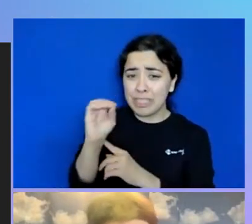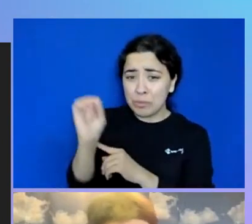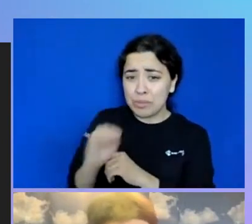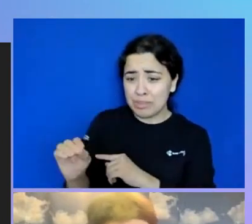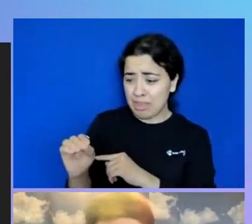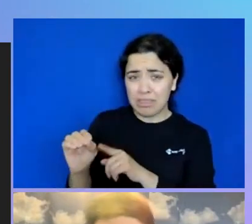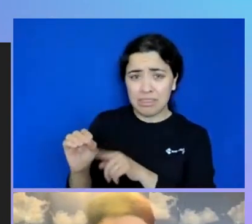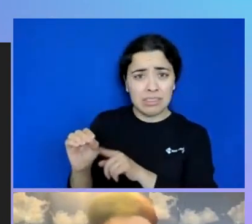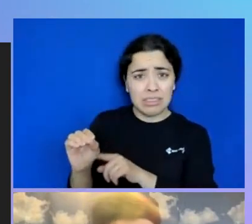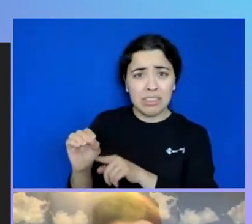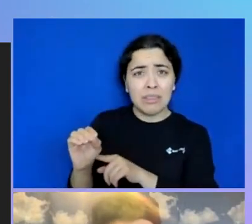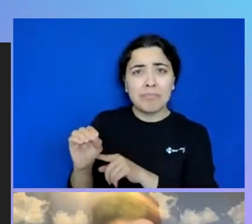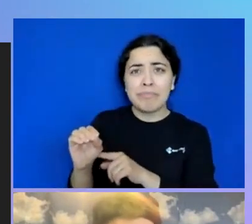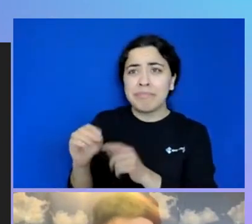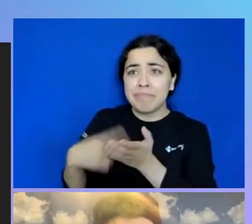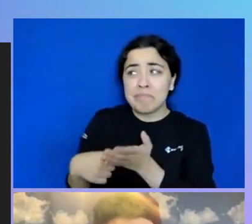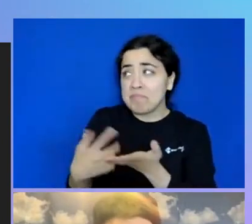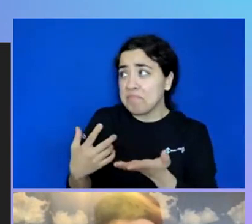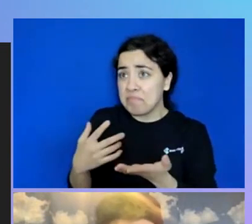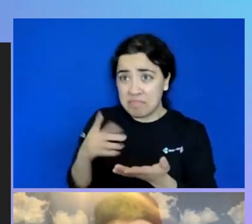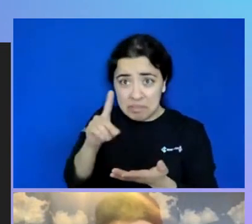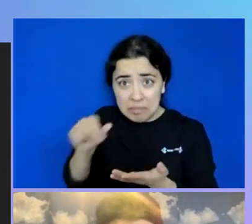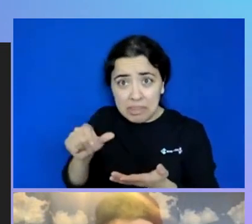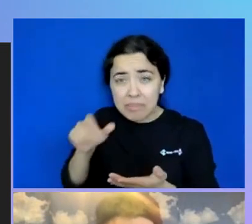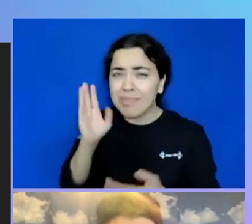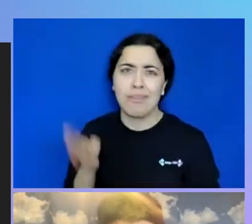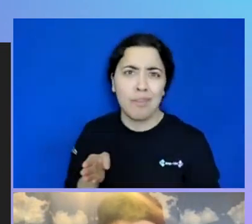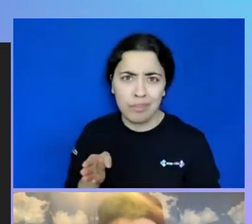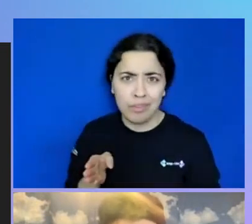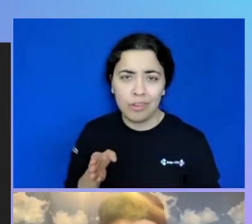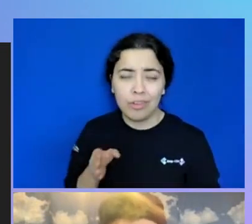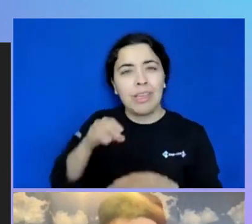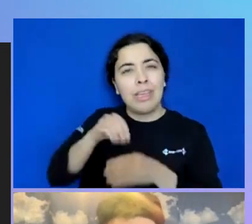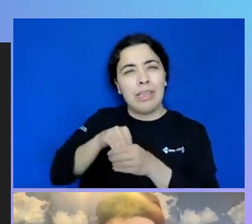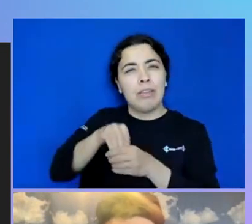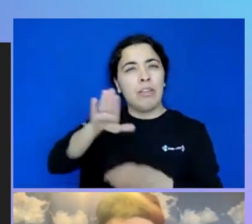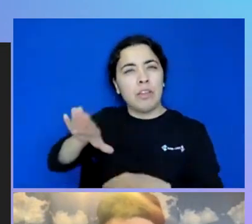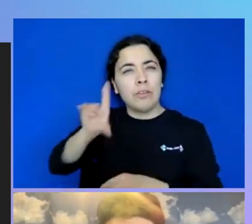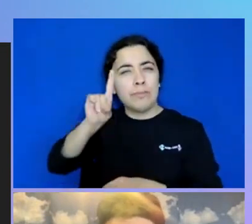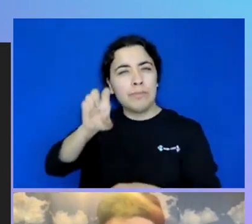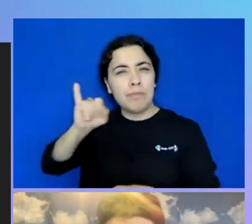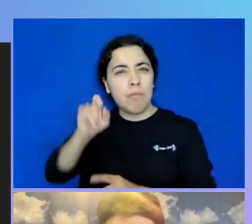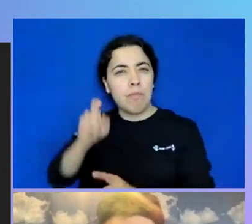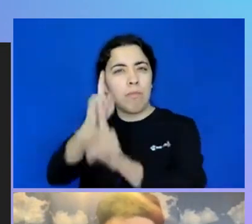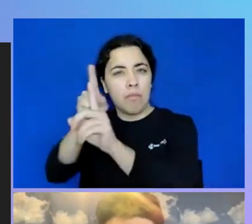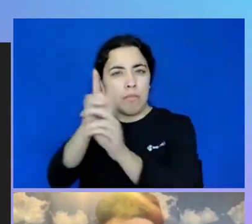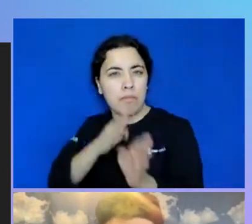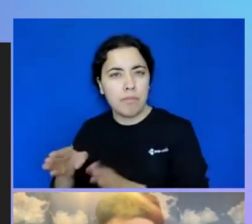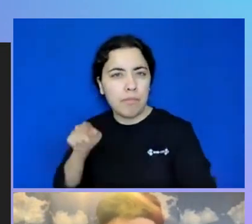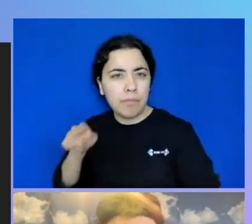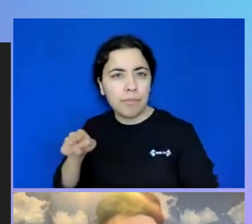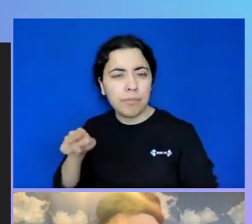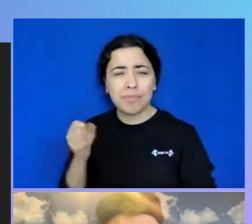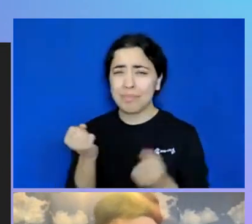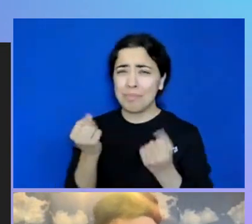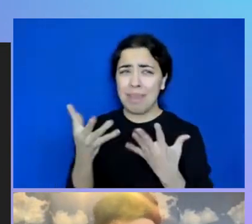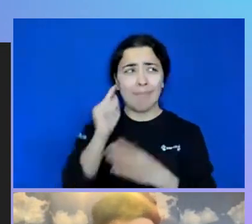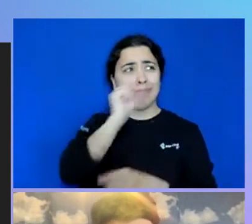at all. And their D and I initiatives, uh, many